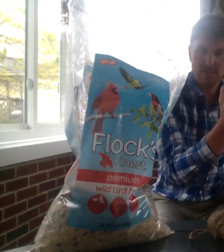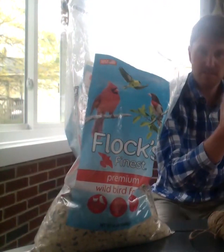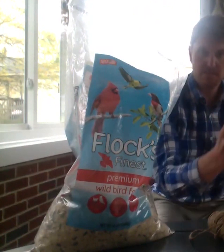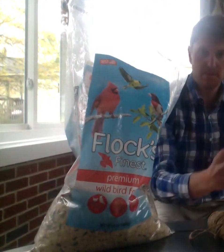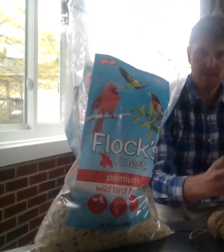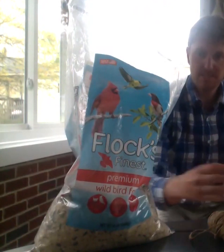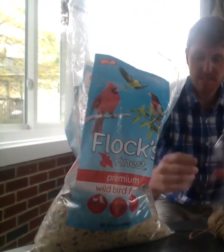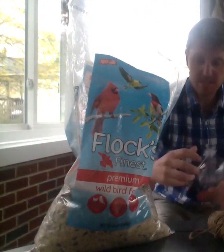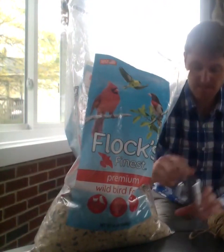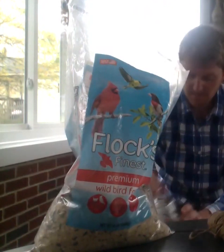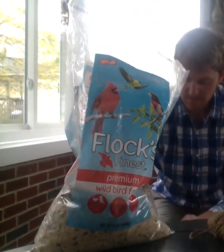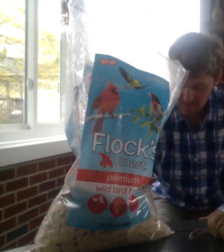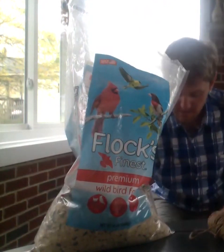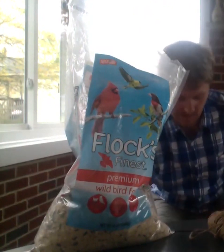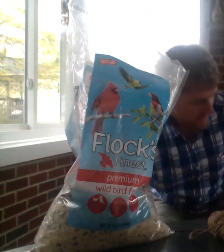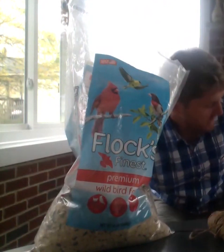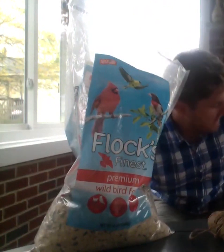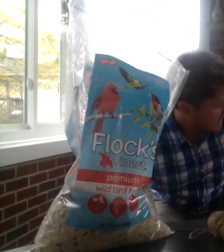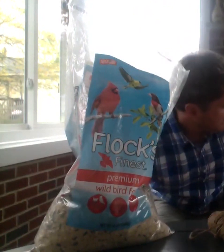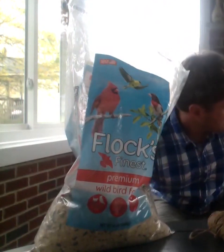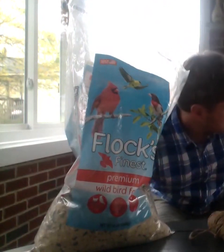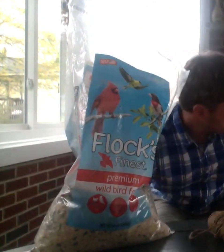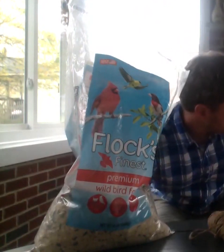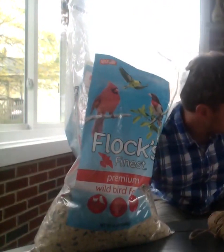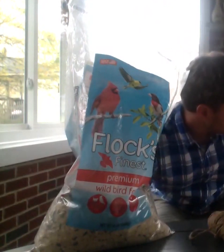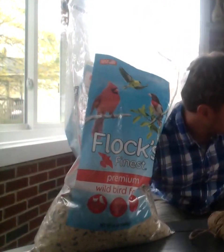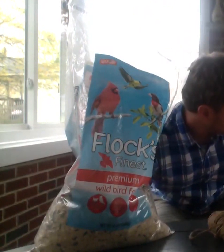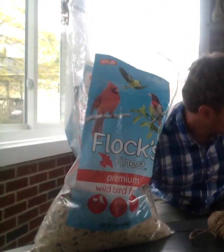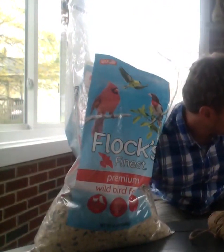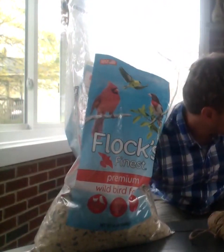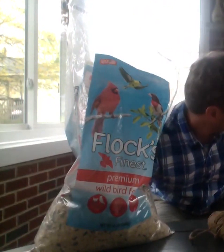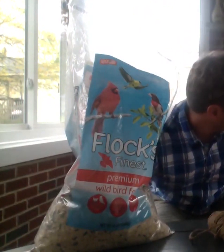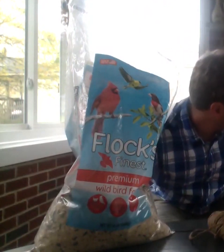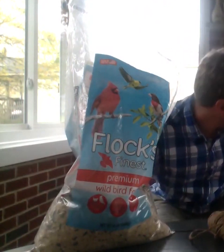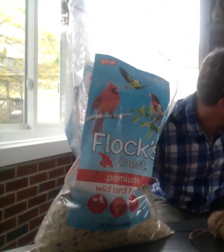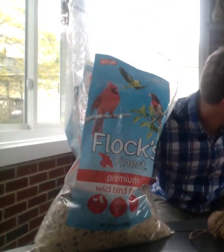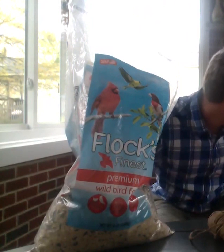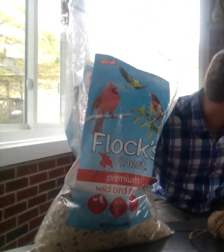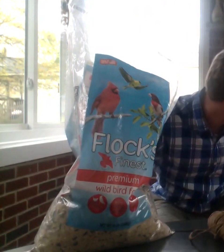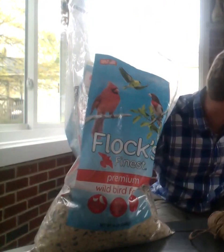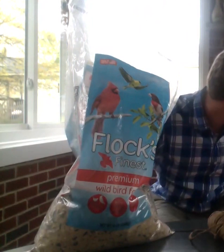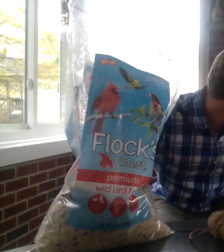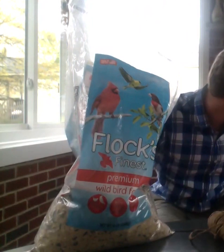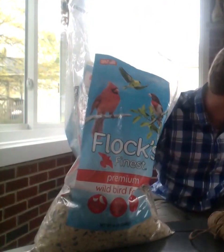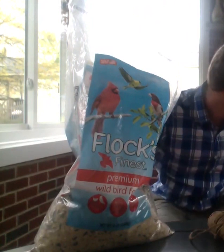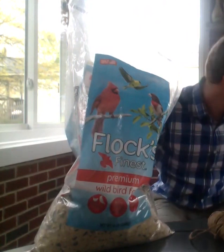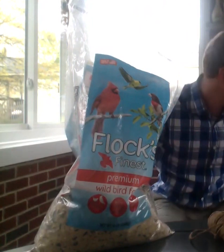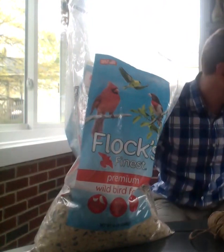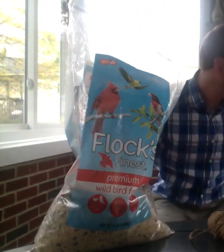that we made here at home that we've been yeah, thank you, Iris. I can take it. You want to show the camera?